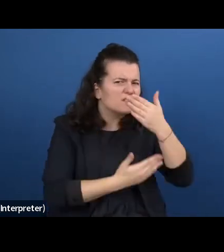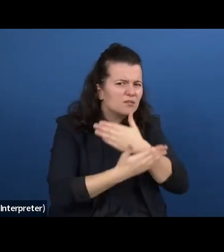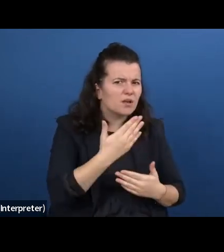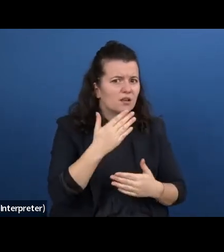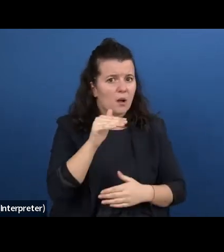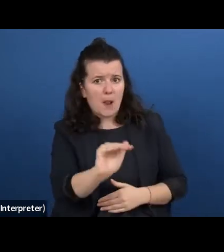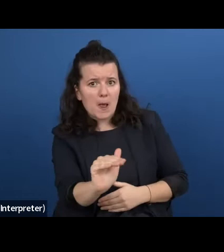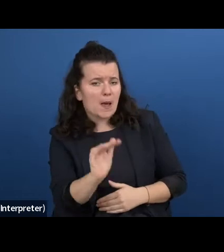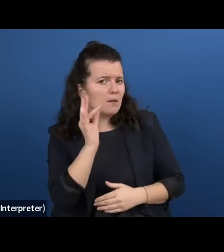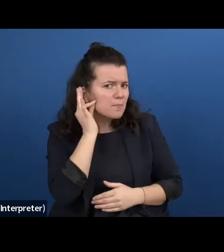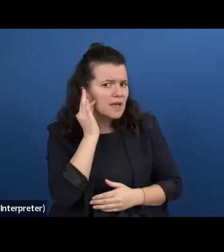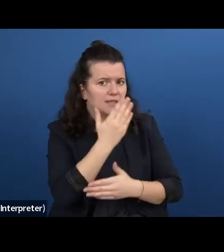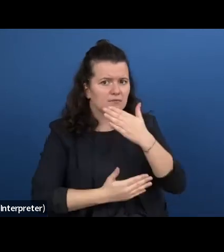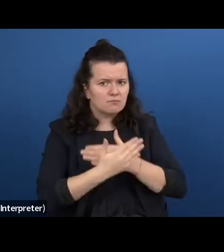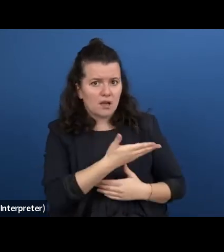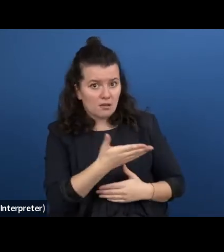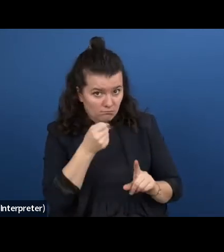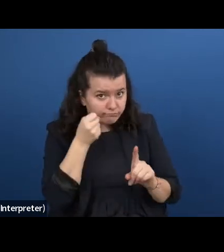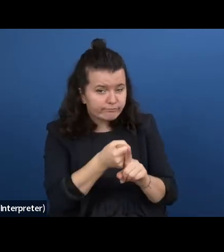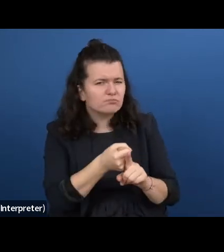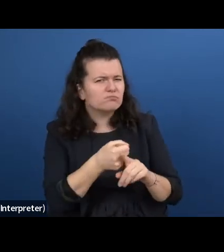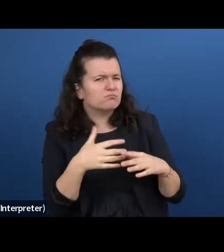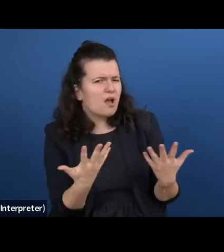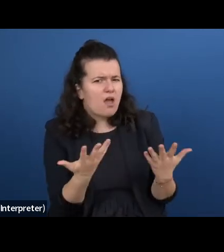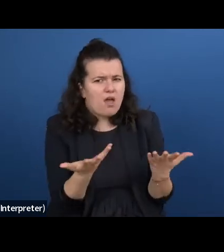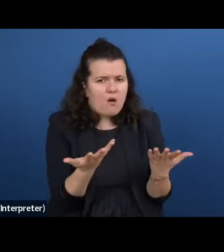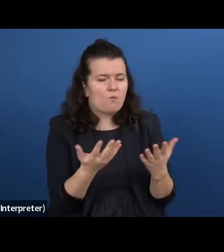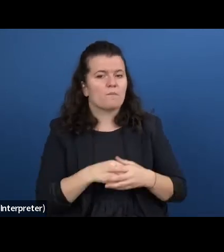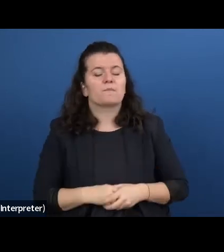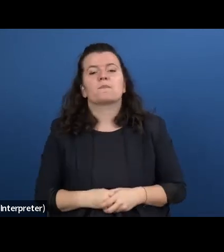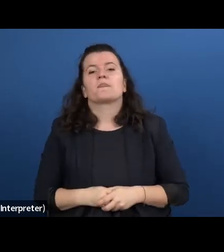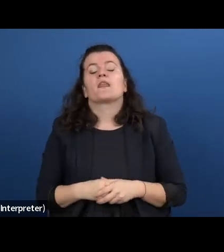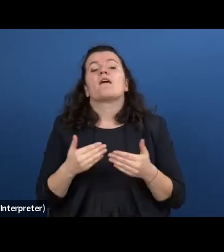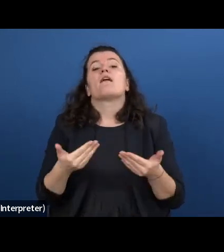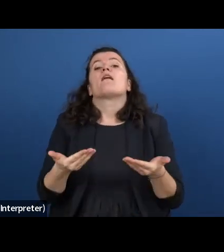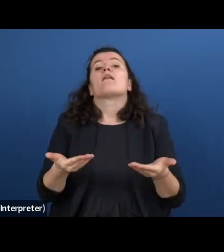which we've been carrying out in one of our countries, Spain